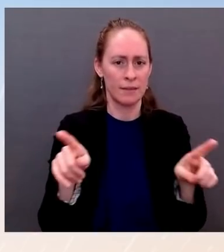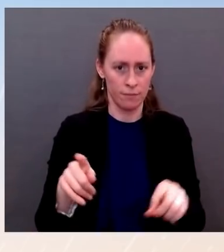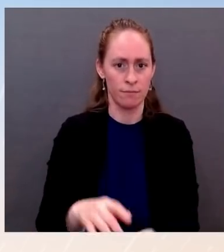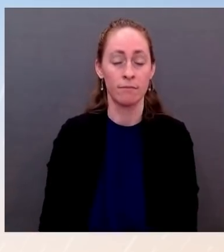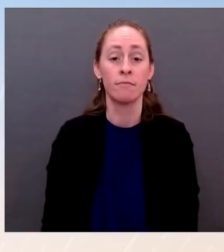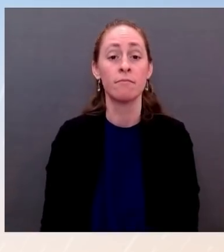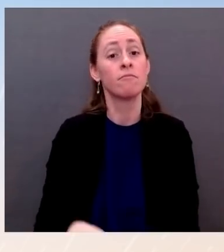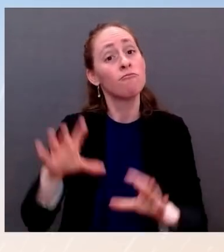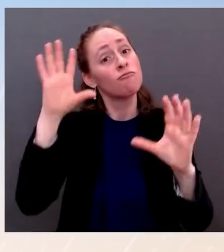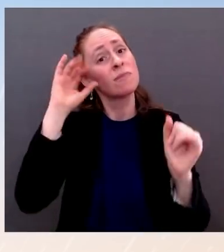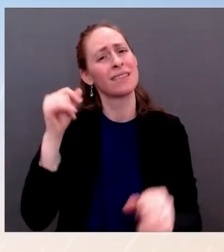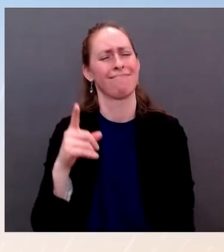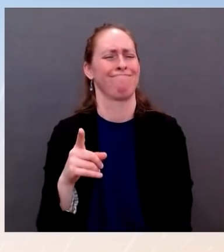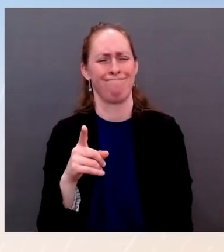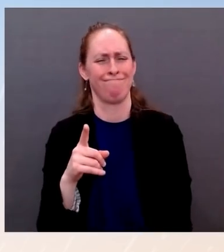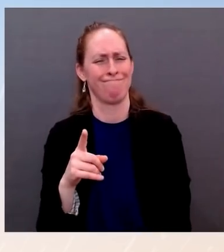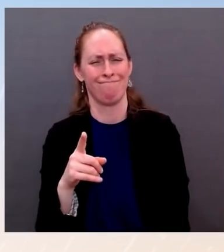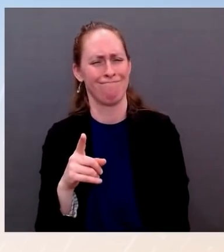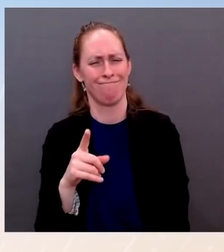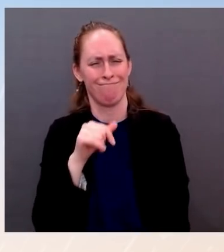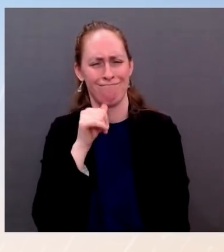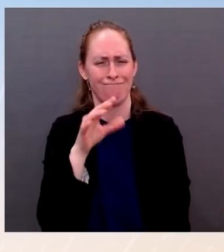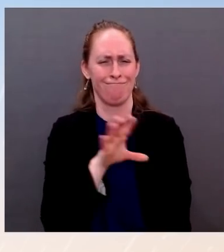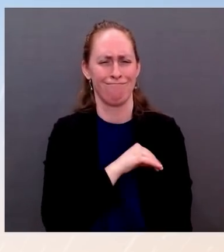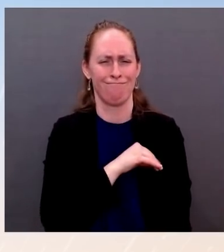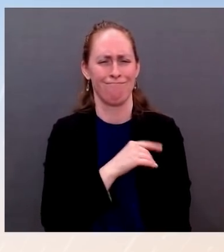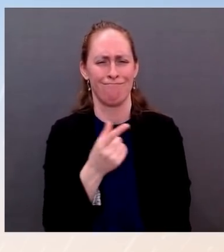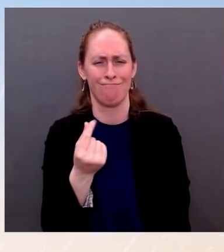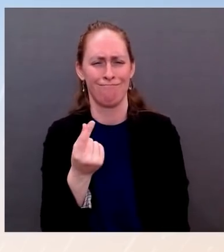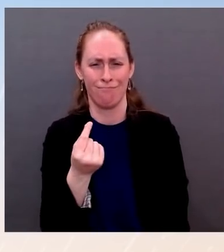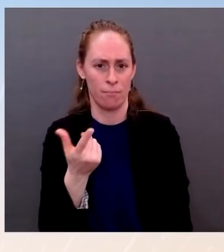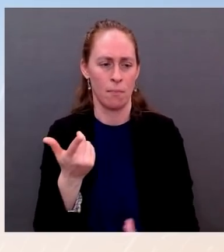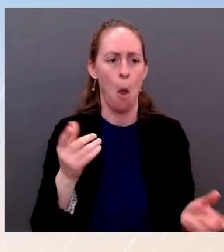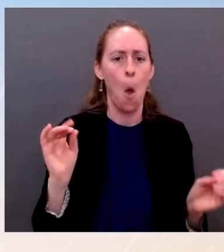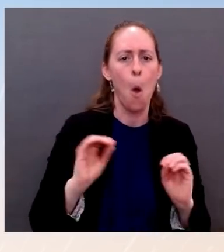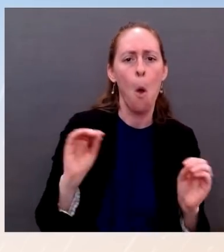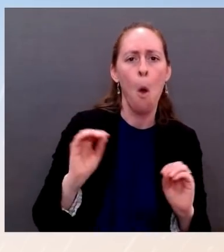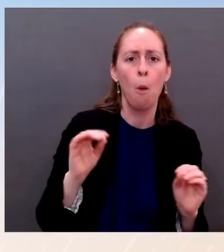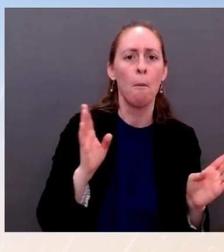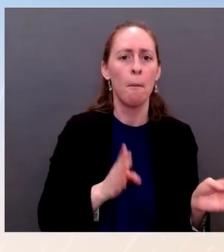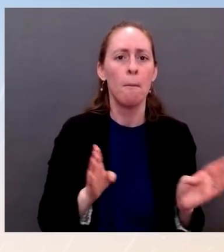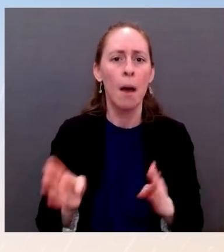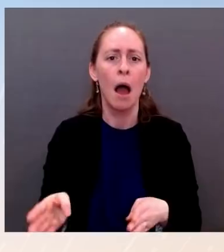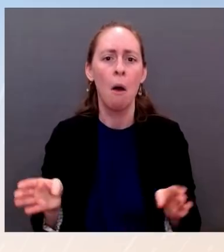over the course of last spring and last summer. And it's important to remember that we made the decision --